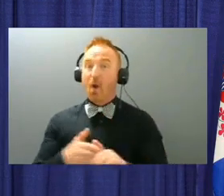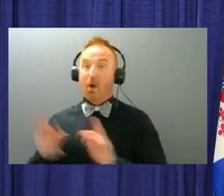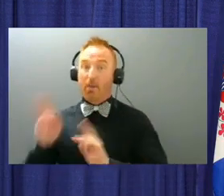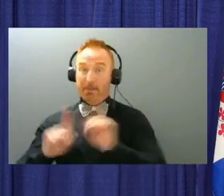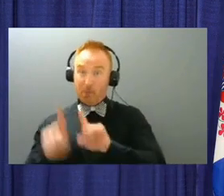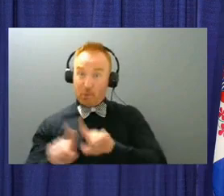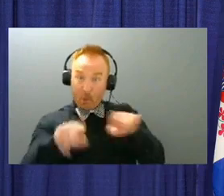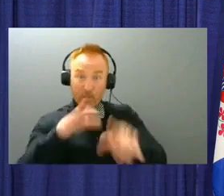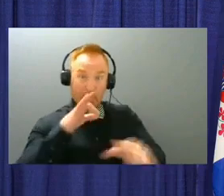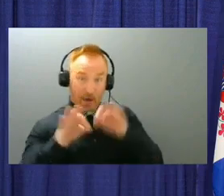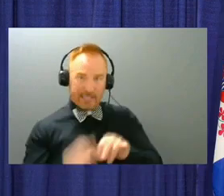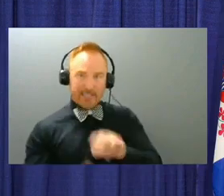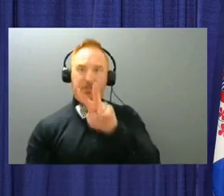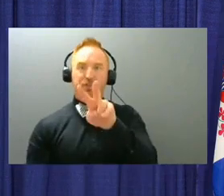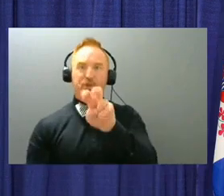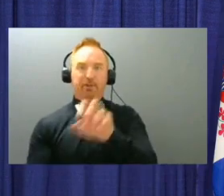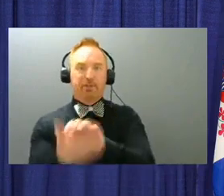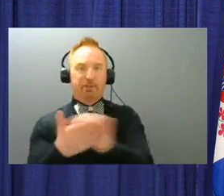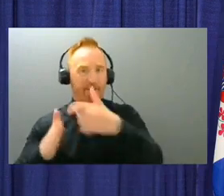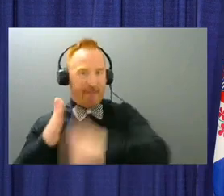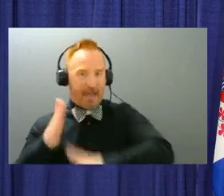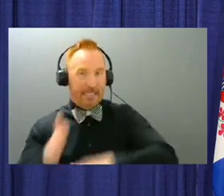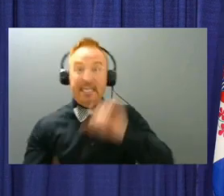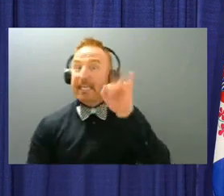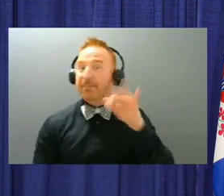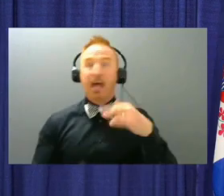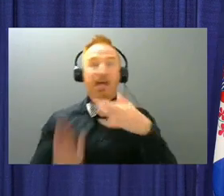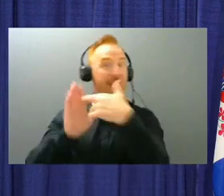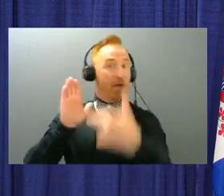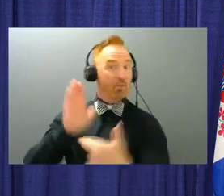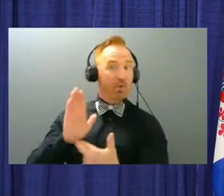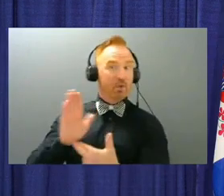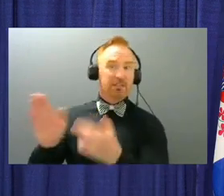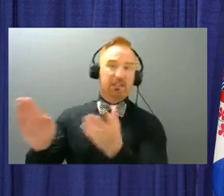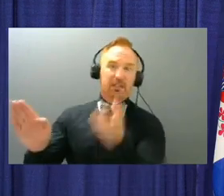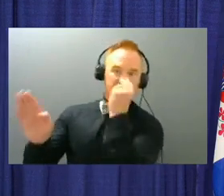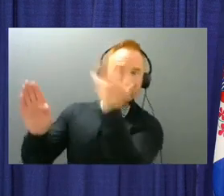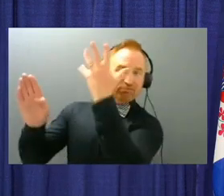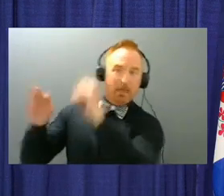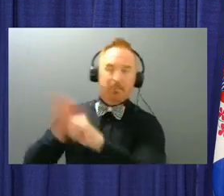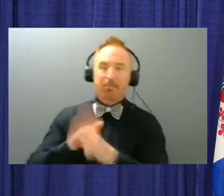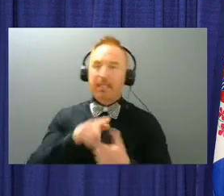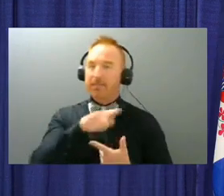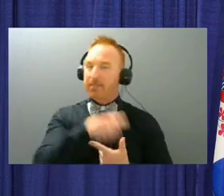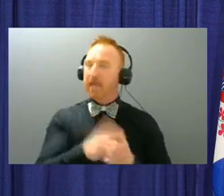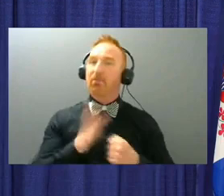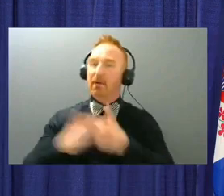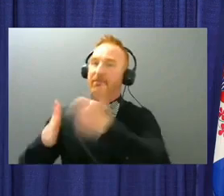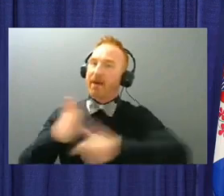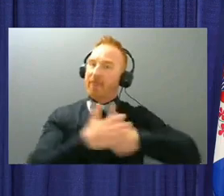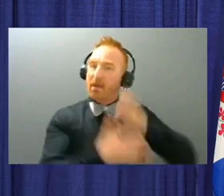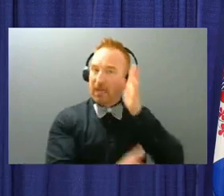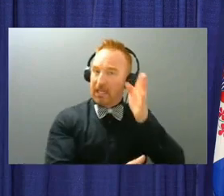violate the gathering roles, to show how seriously they are government is taking this inappropriate behaviour.